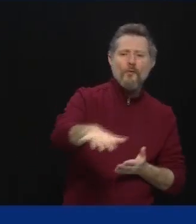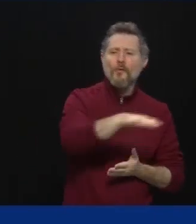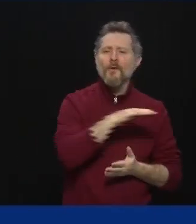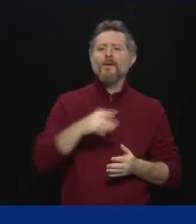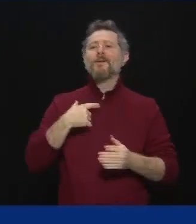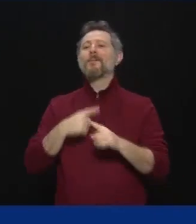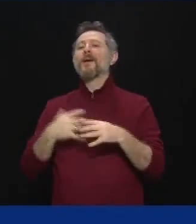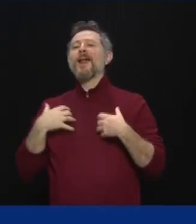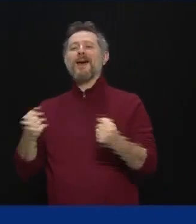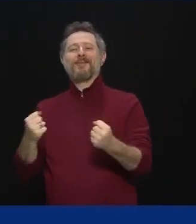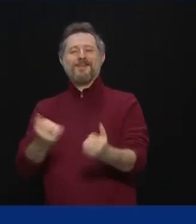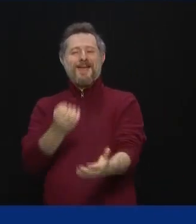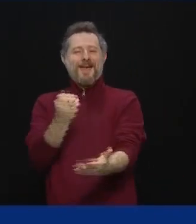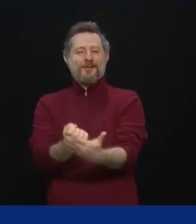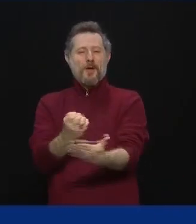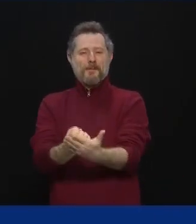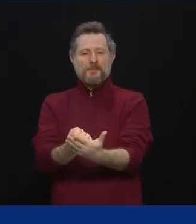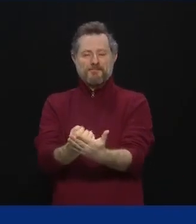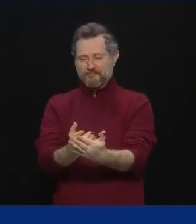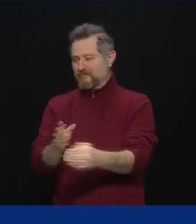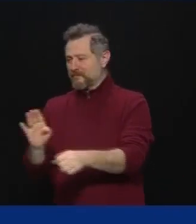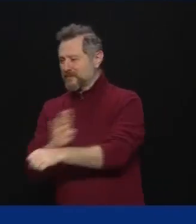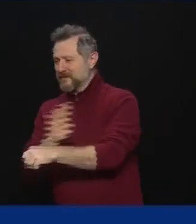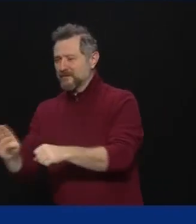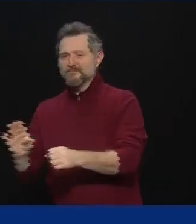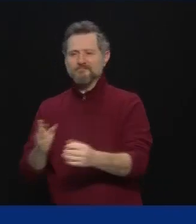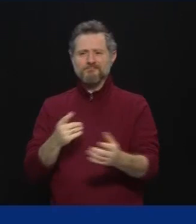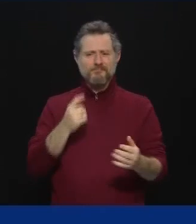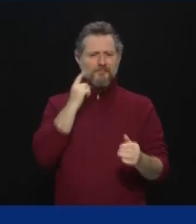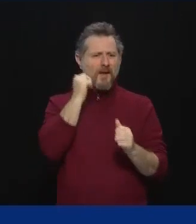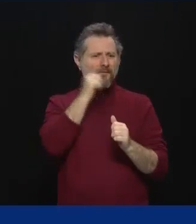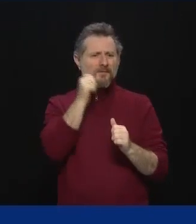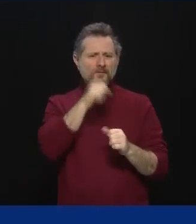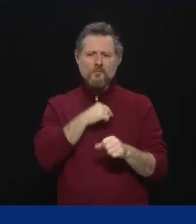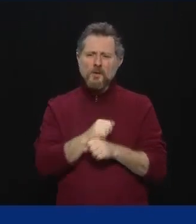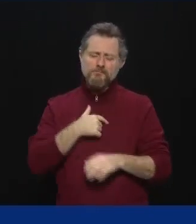PRIVILEGE TO BE ABLE TO WATCH IS PROTECT YOUR HEALTH AND HEALTH OF THE PEOPLE THROUGHOUT THE STATE AS WELL AS HEALTH OF OUR